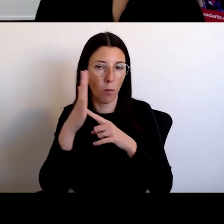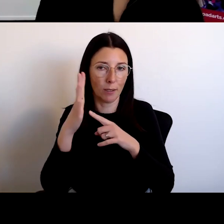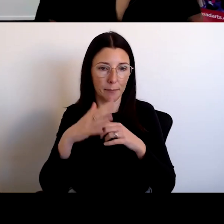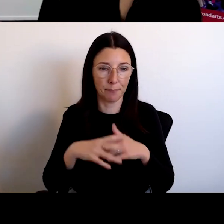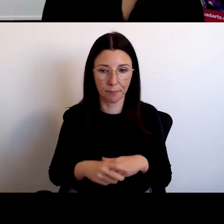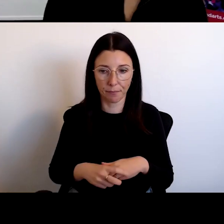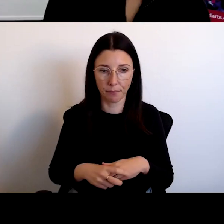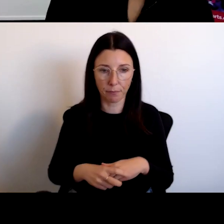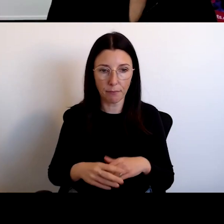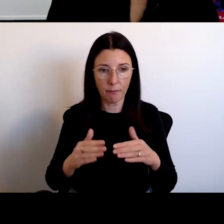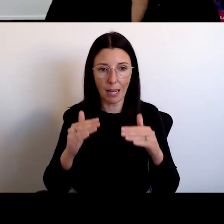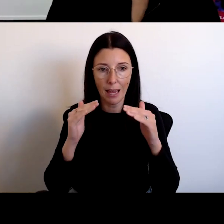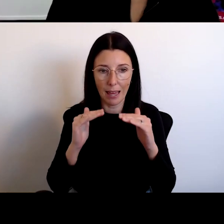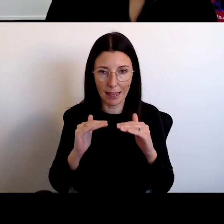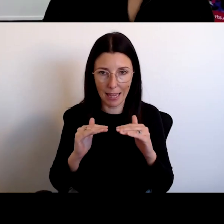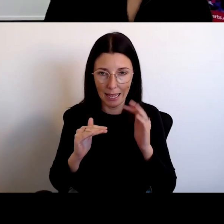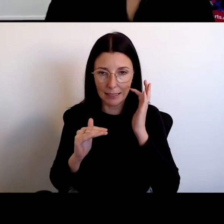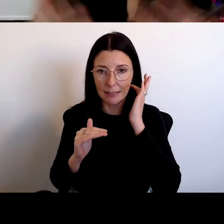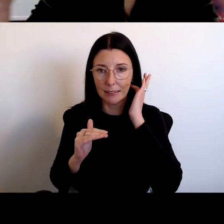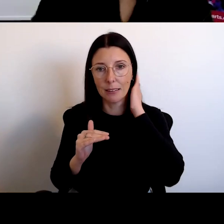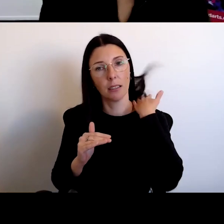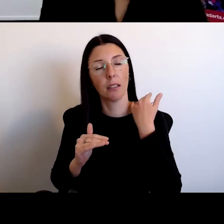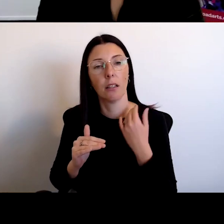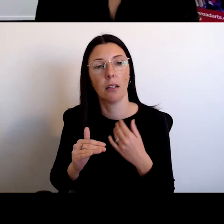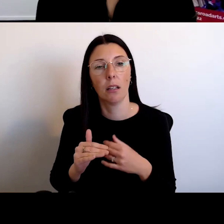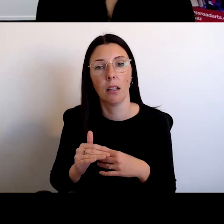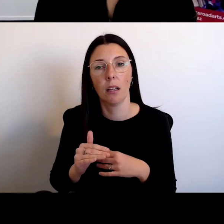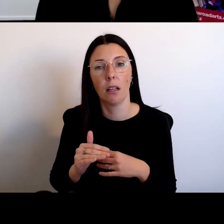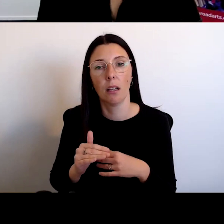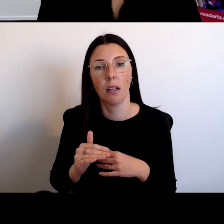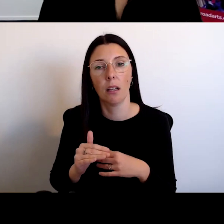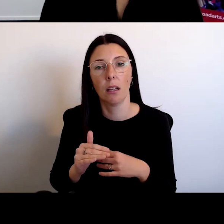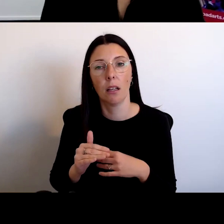And then having the board attend things. Again it might sound super obvious,